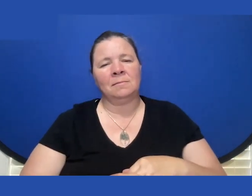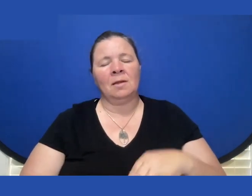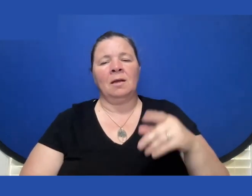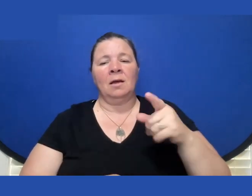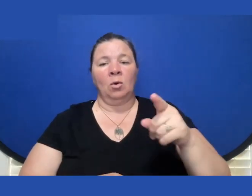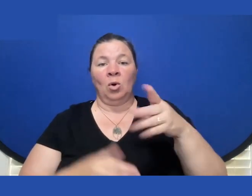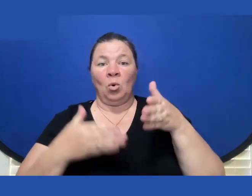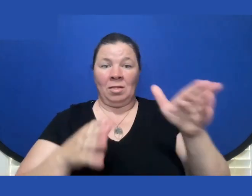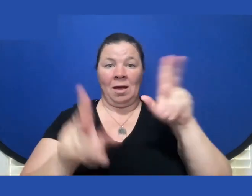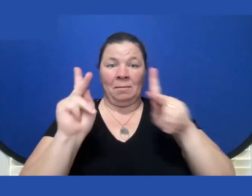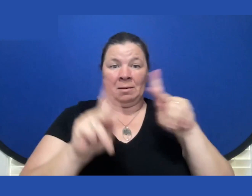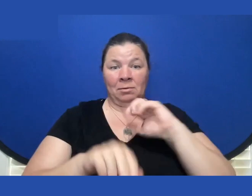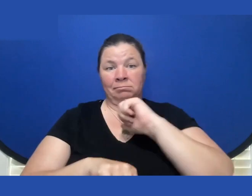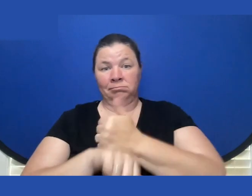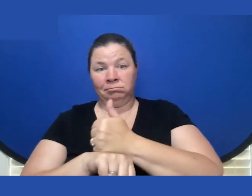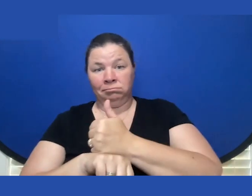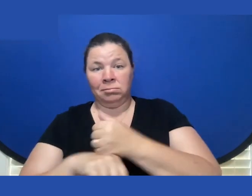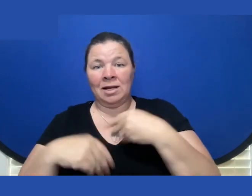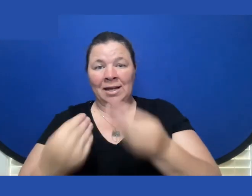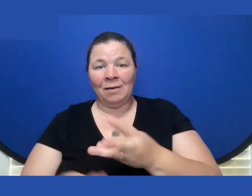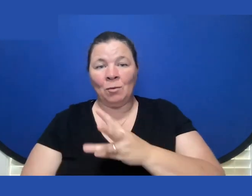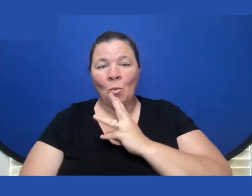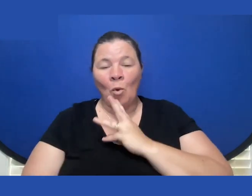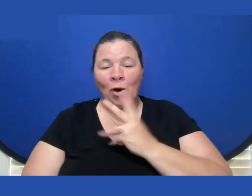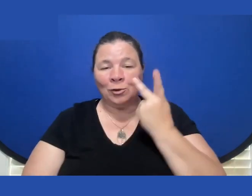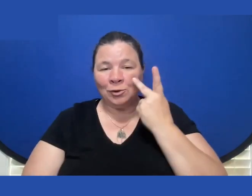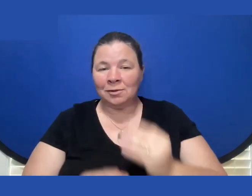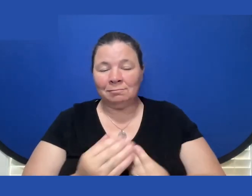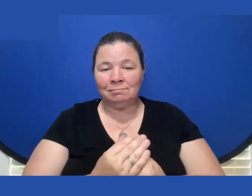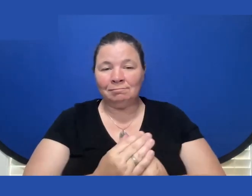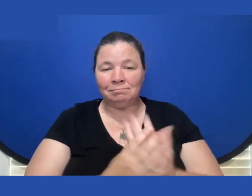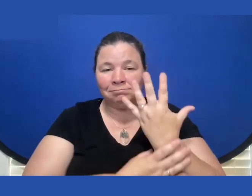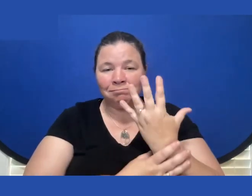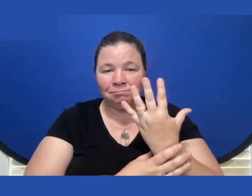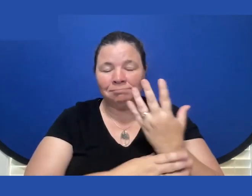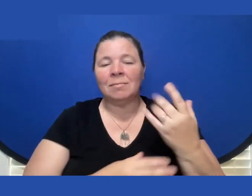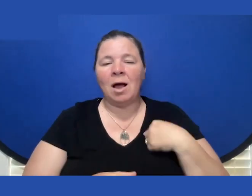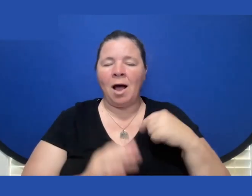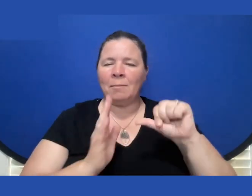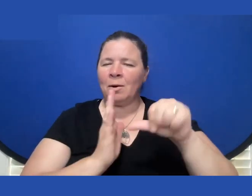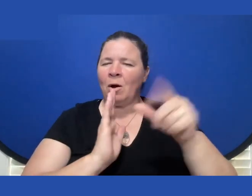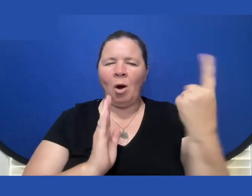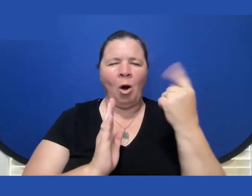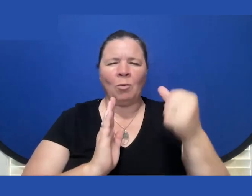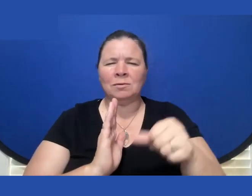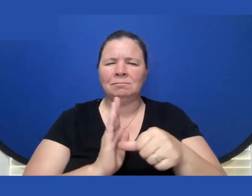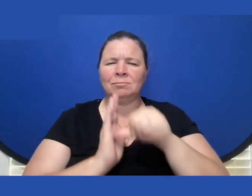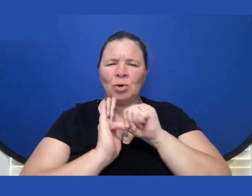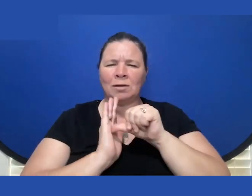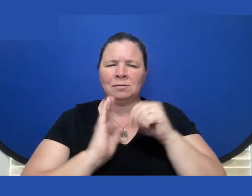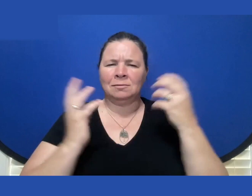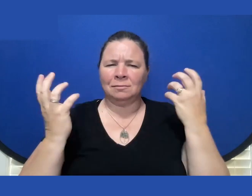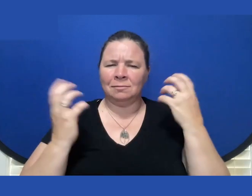you plant them and give 'em a bit of water and then let them bloom, I'm always impressed and happily surprised